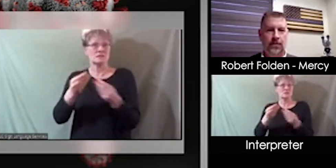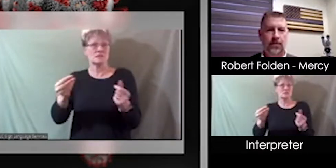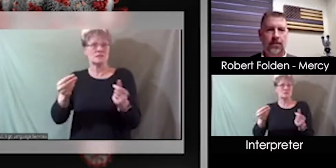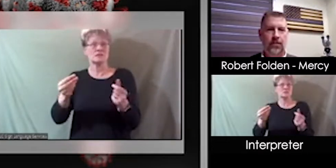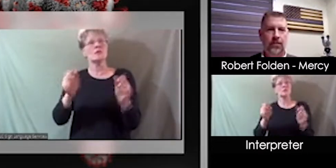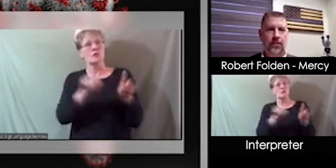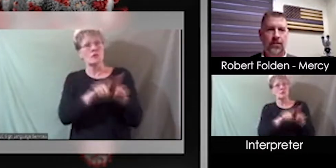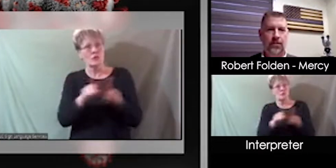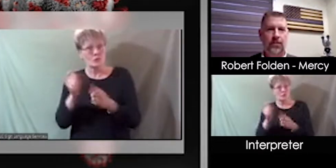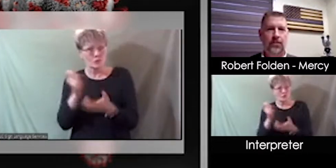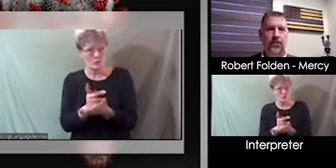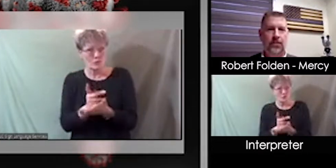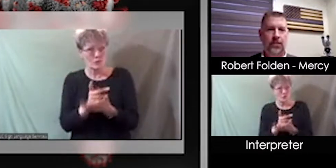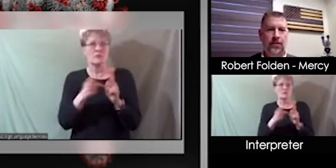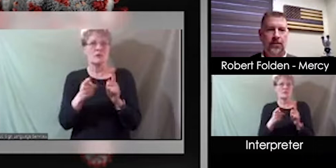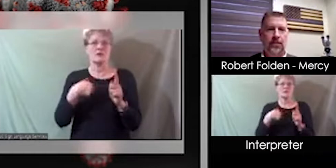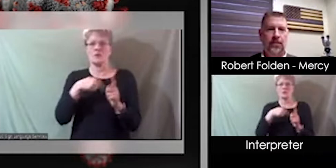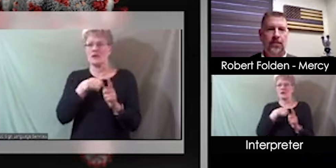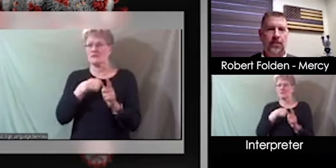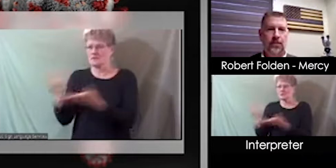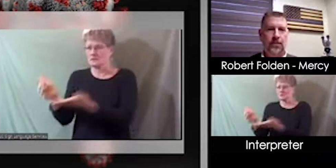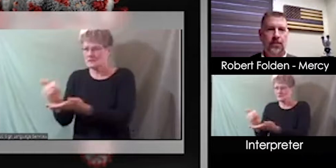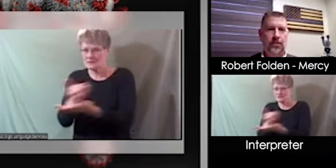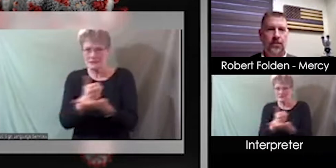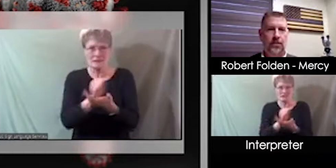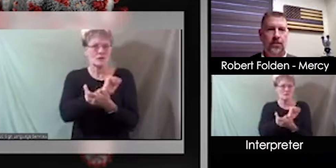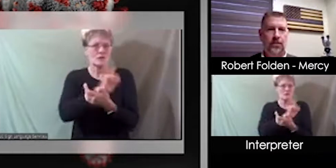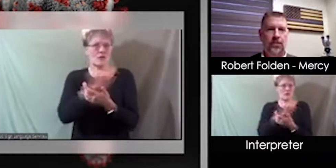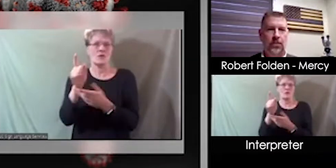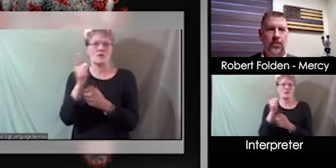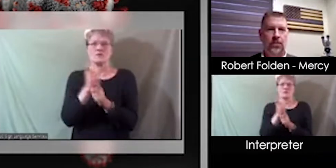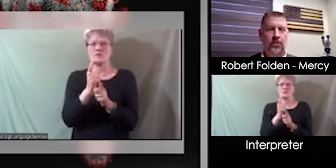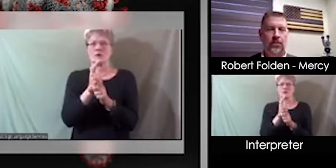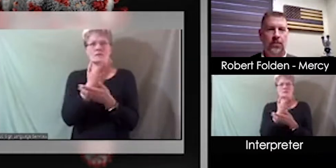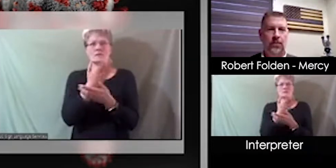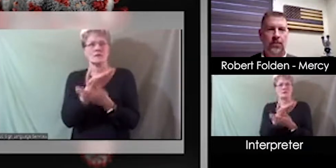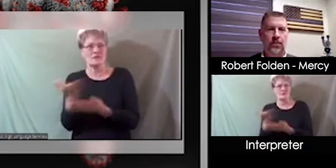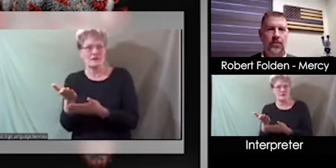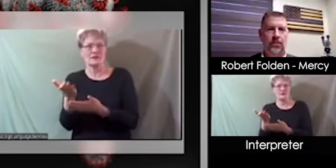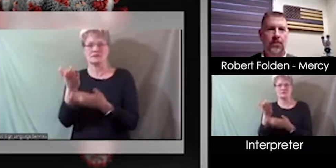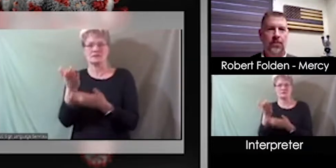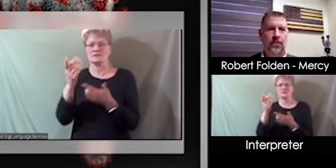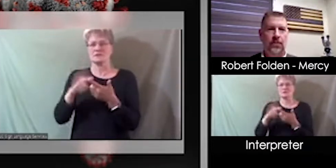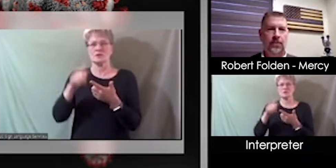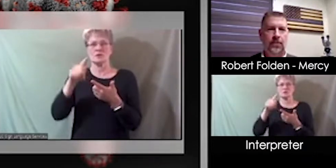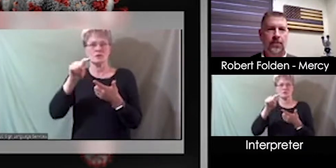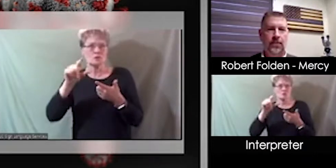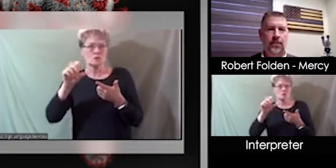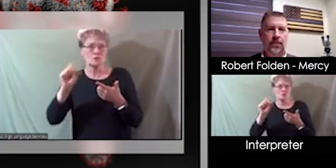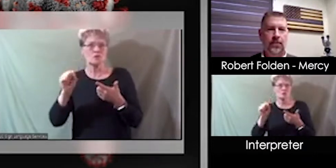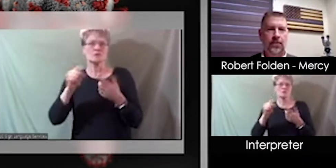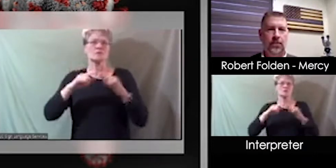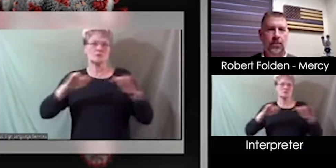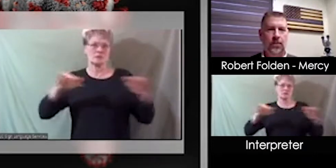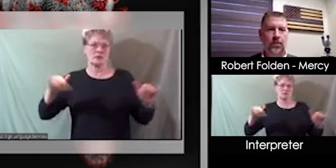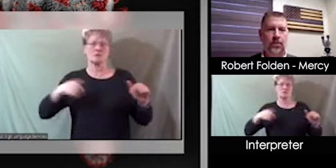available. So it's quite frustrating and we're continuing to do what we can to try and have a coordinated